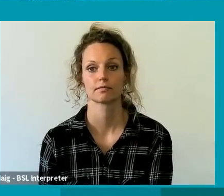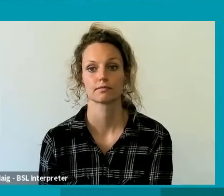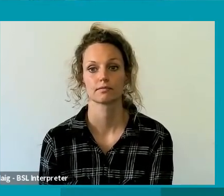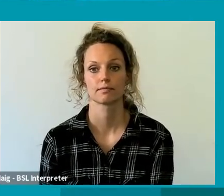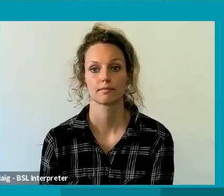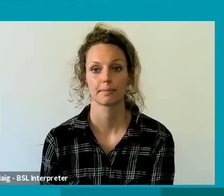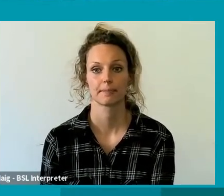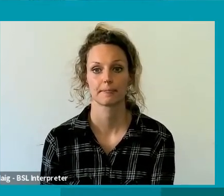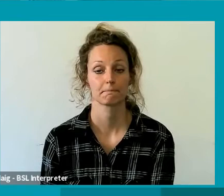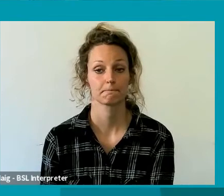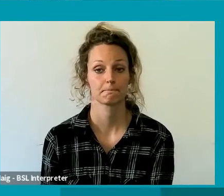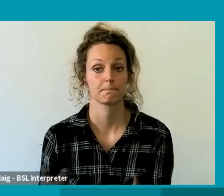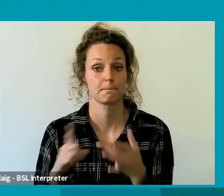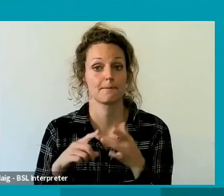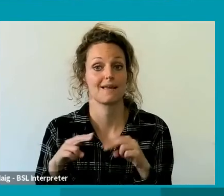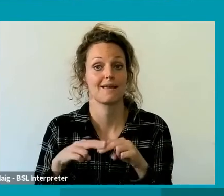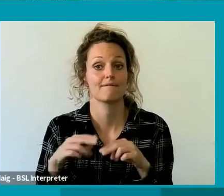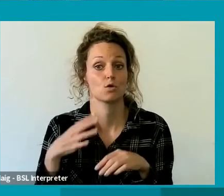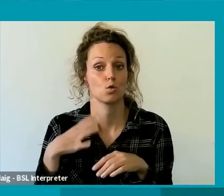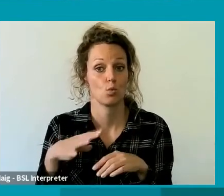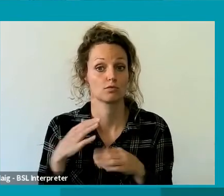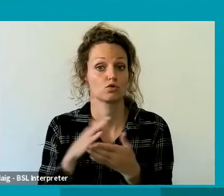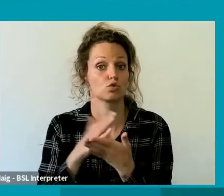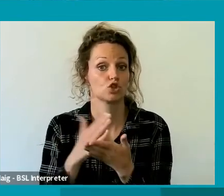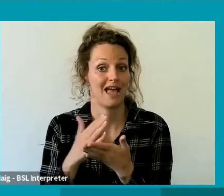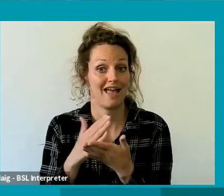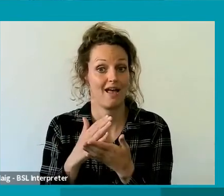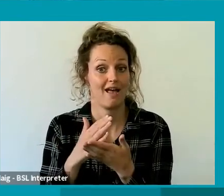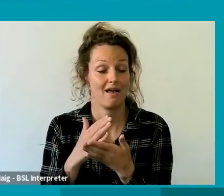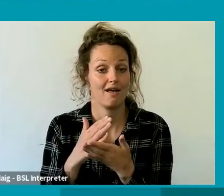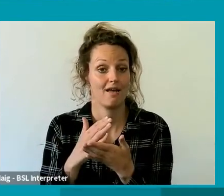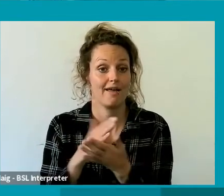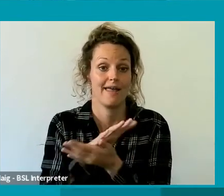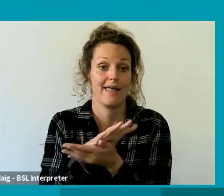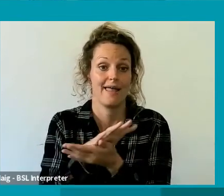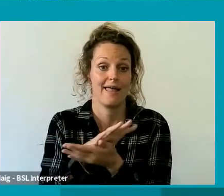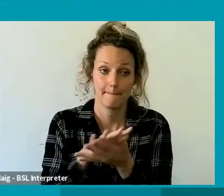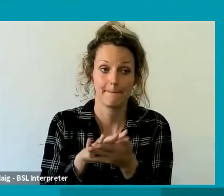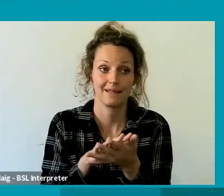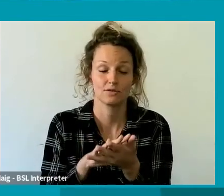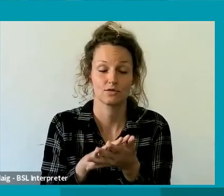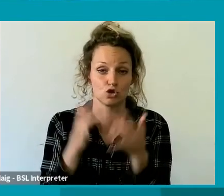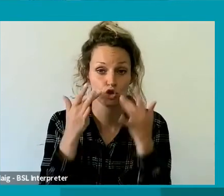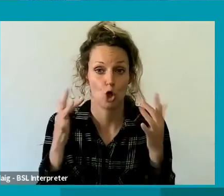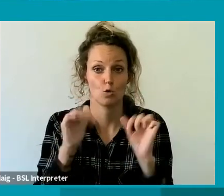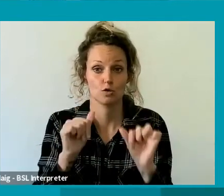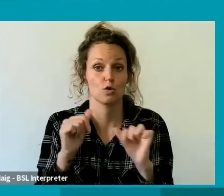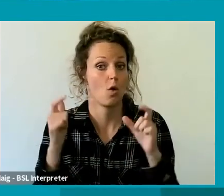it can show that you're confident in all of who you are.